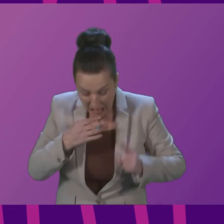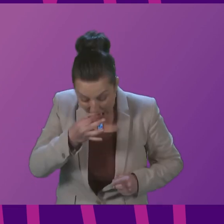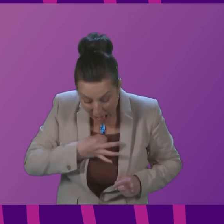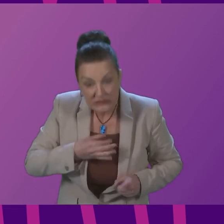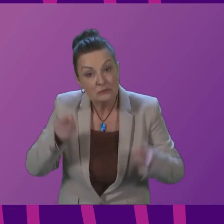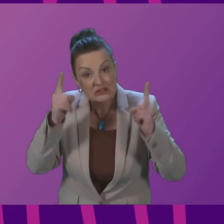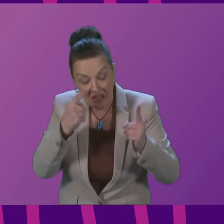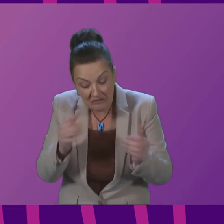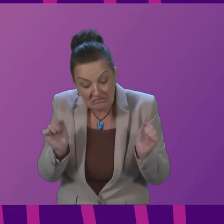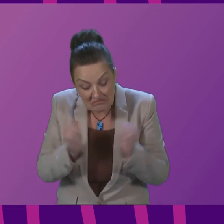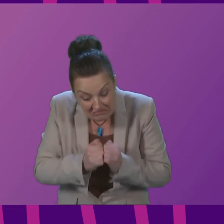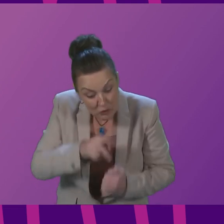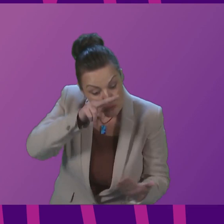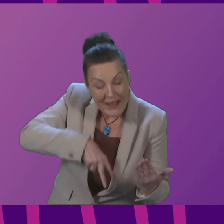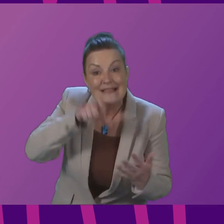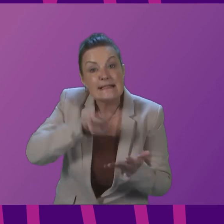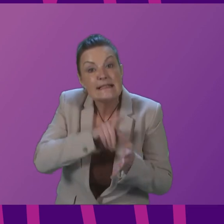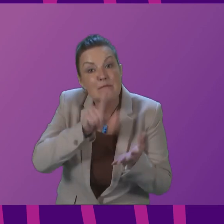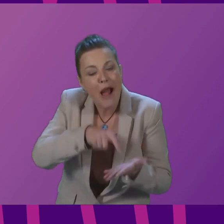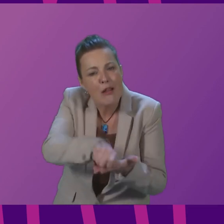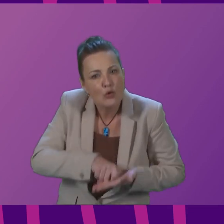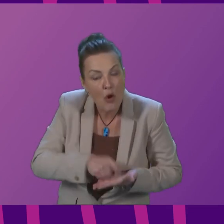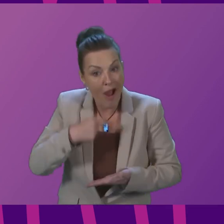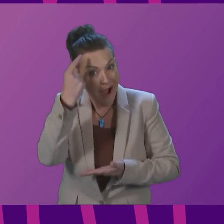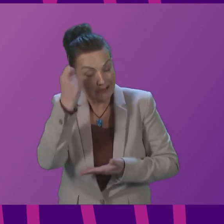considered the CMAL note and are aware of the potential procurement and financial risks—of